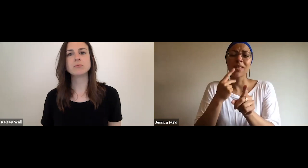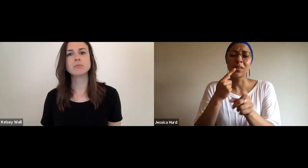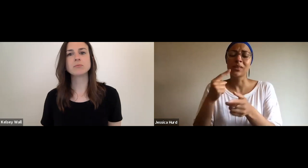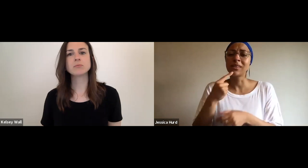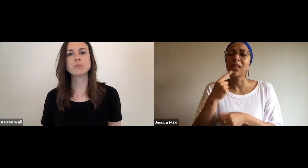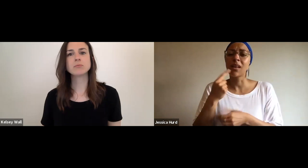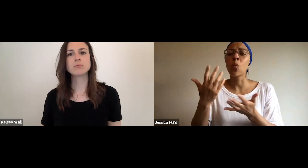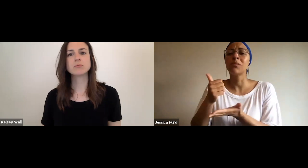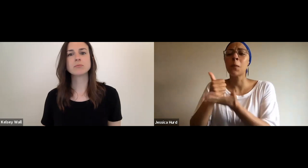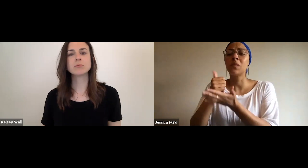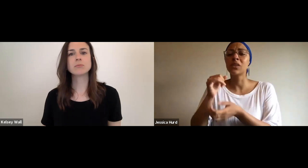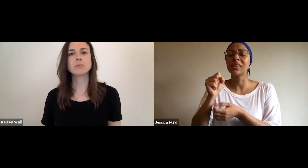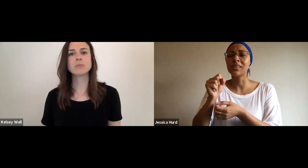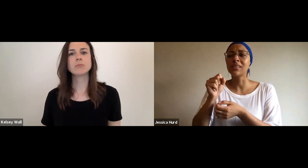Yes, what's helpful at the same time is--